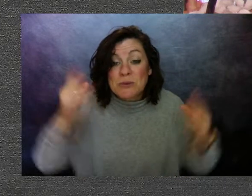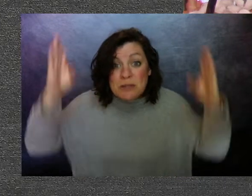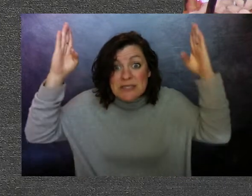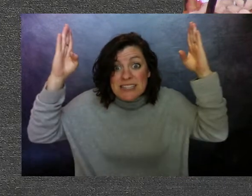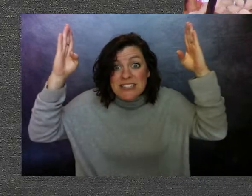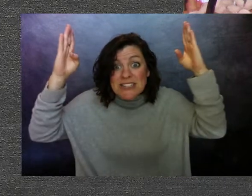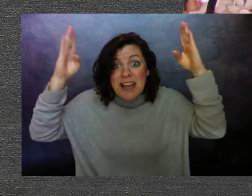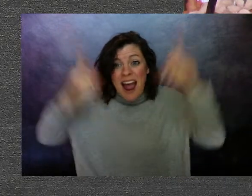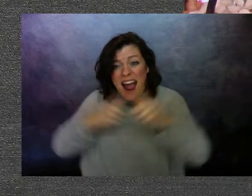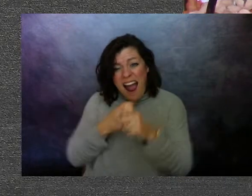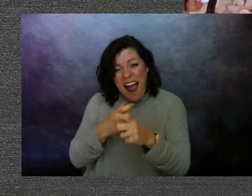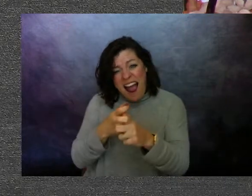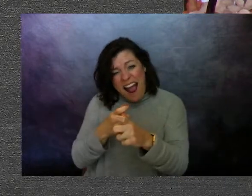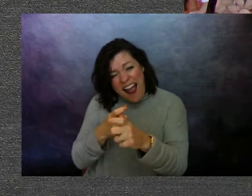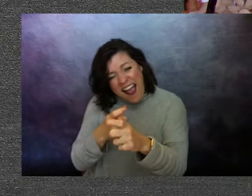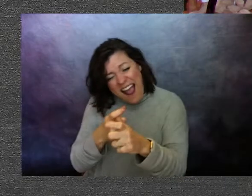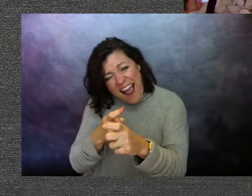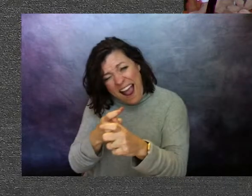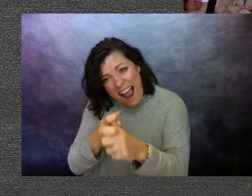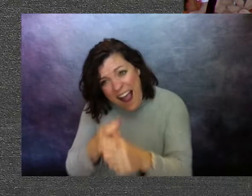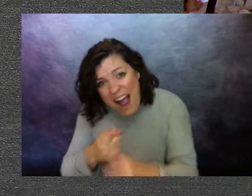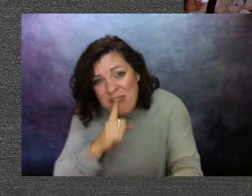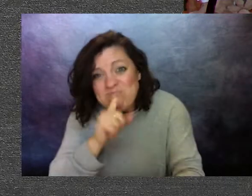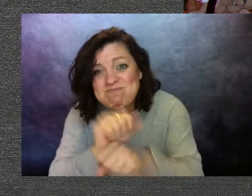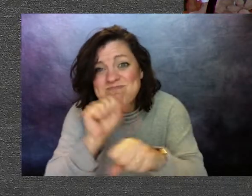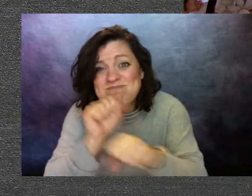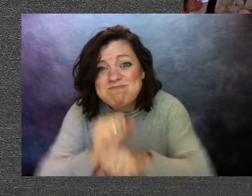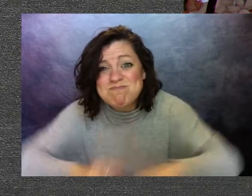The kids told Clifford he was a very special dog.